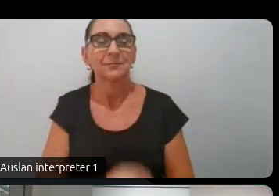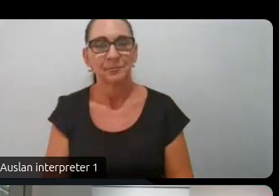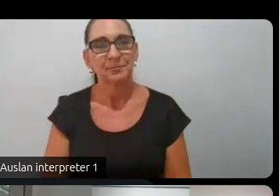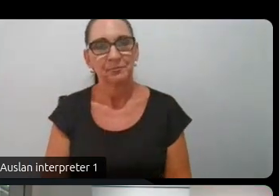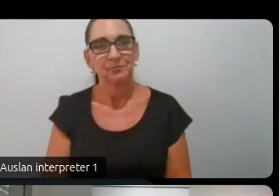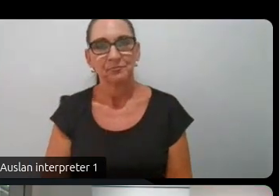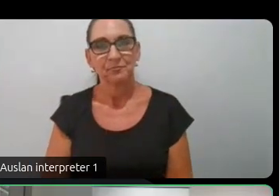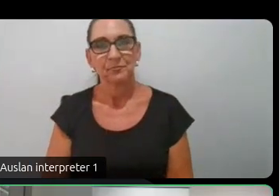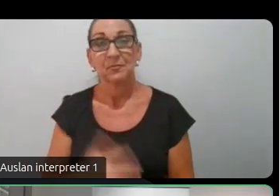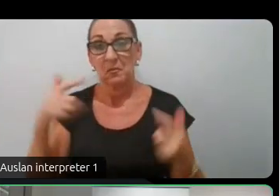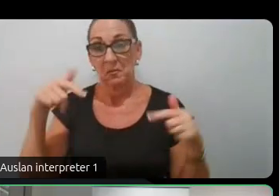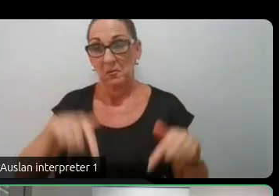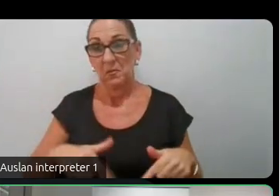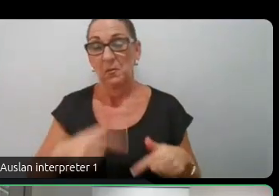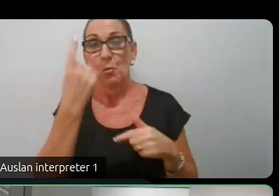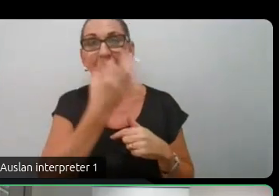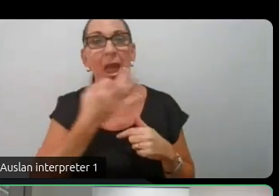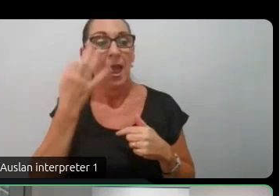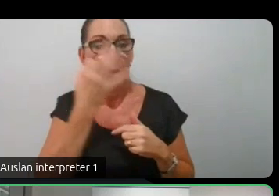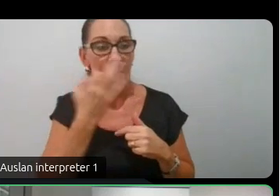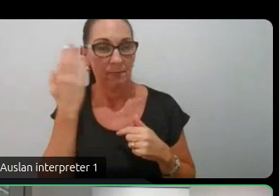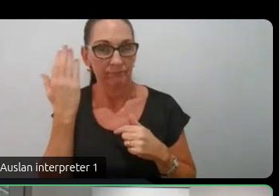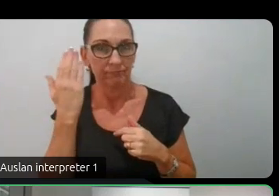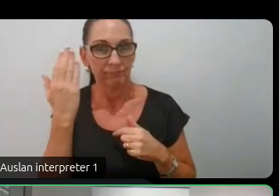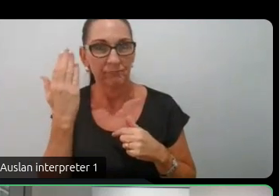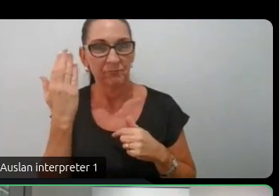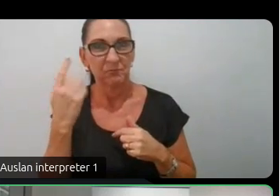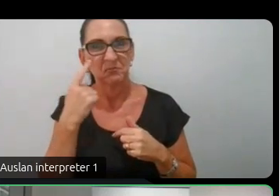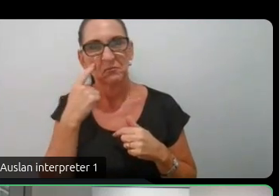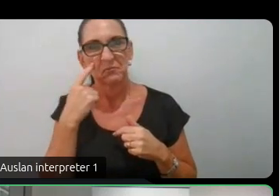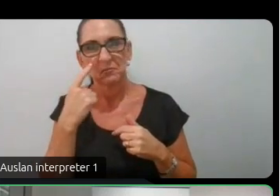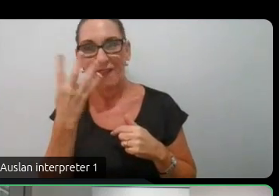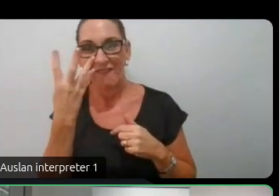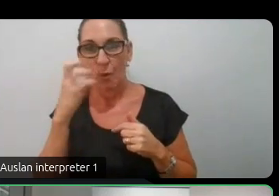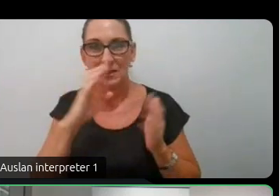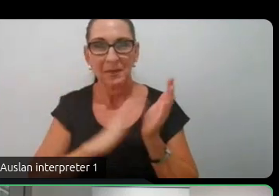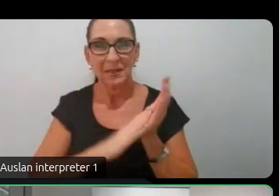it's a 1hour webinar today. We've got probably about 40 minutes of content time plus we're